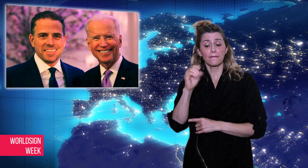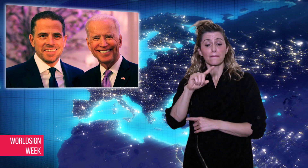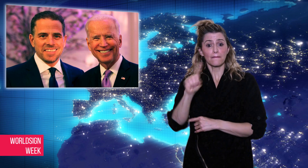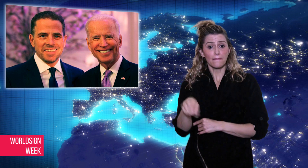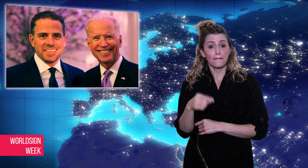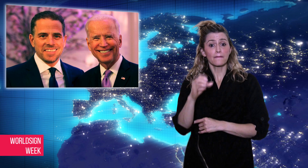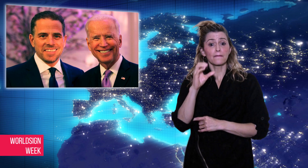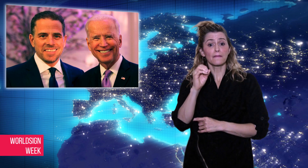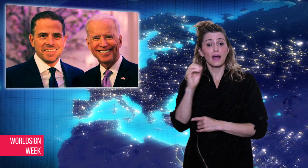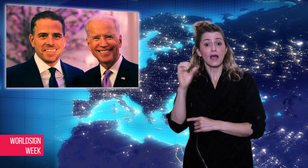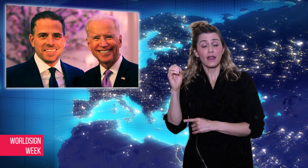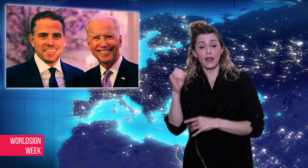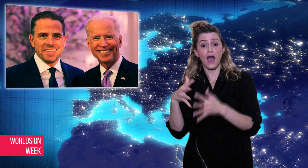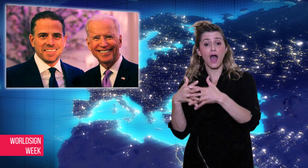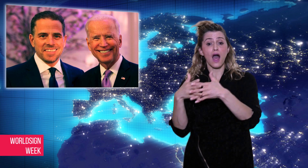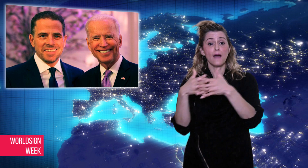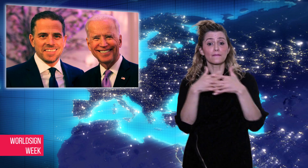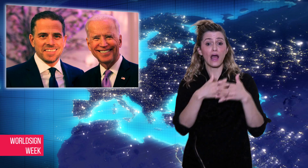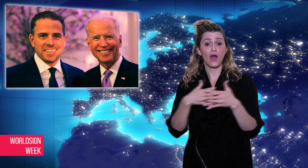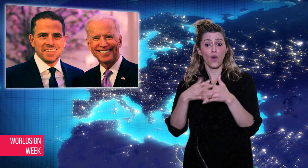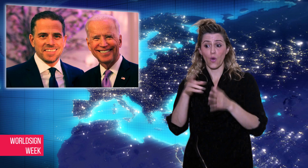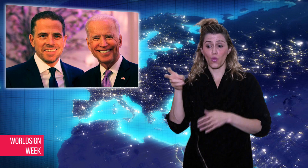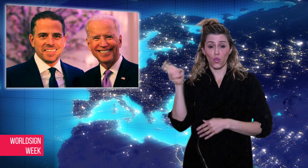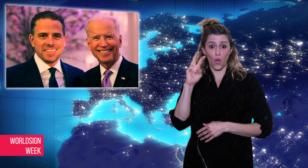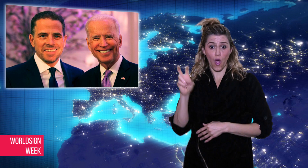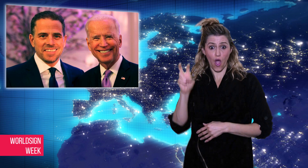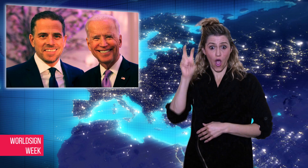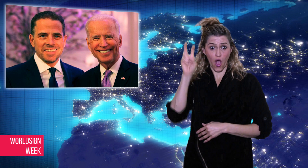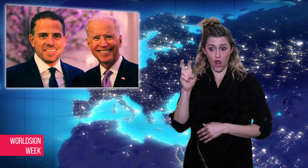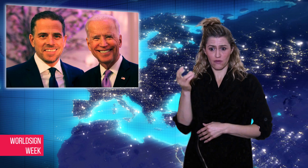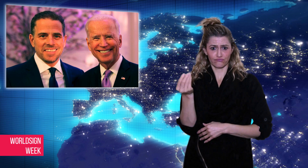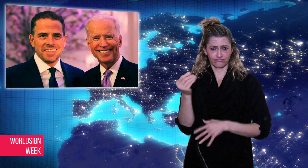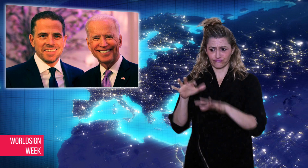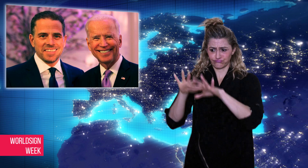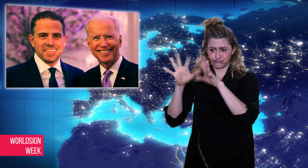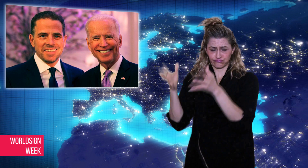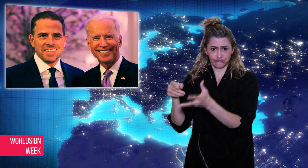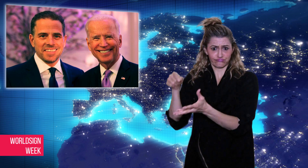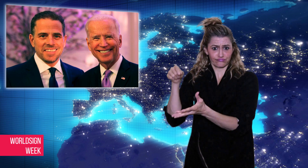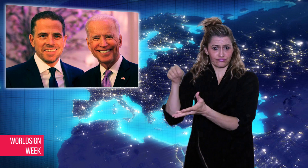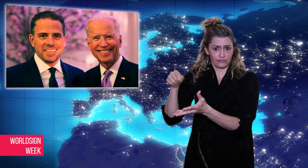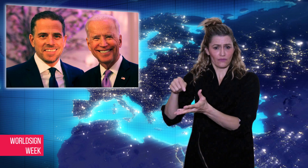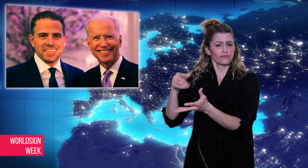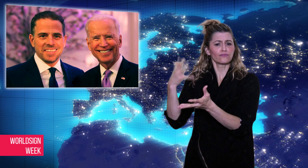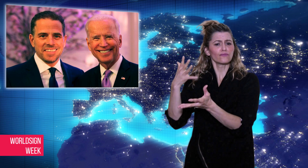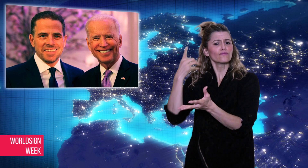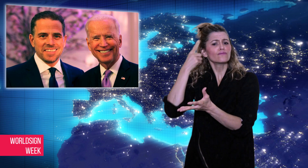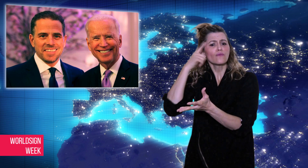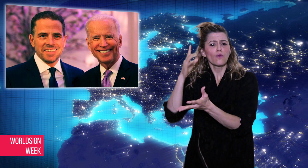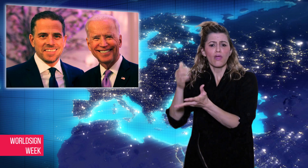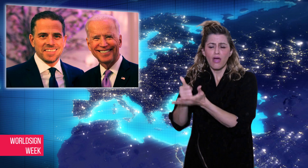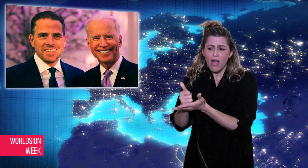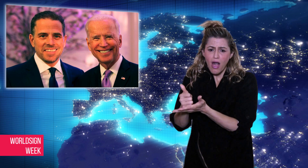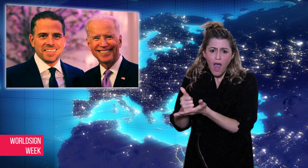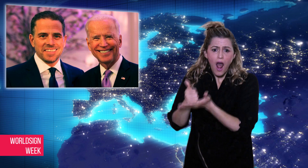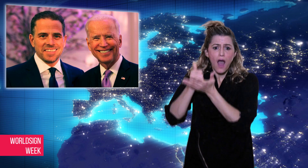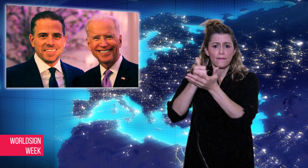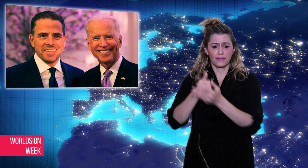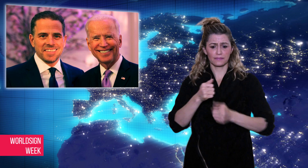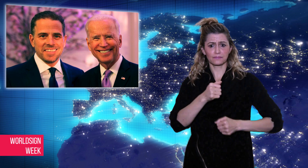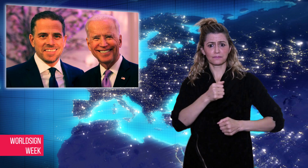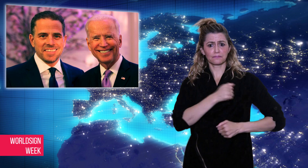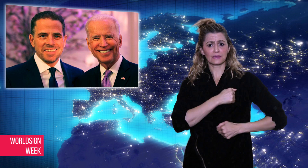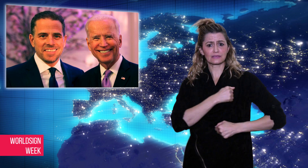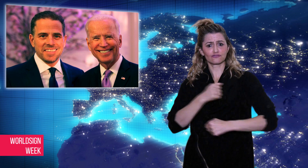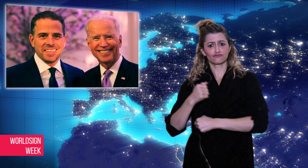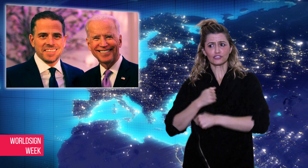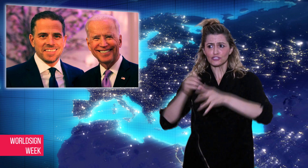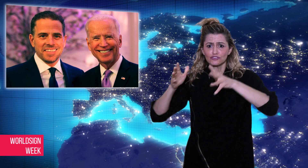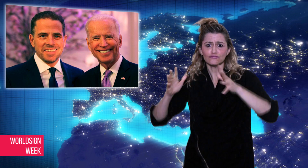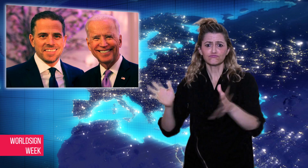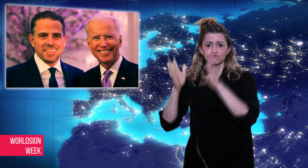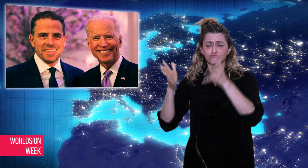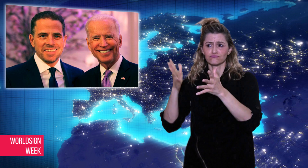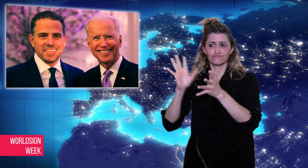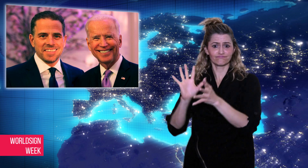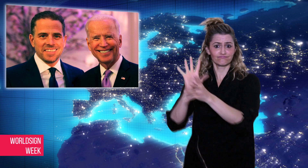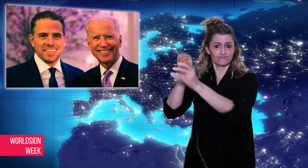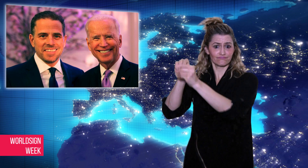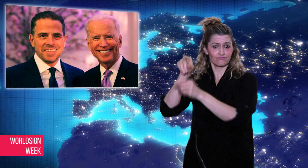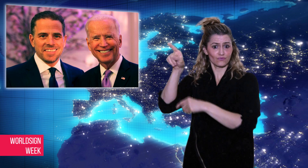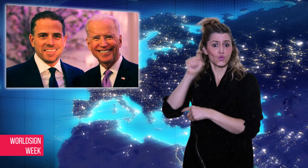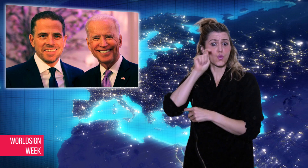ordered freezing of 400 million American dollars in